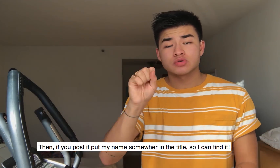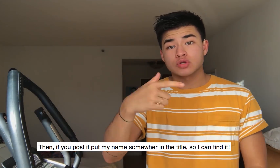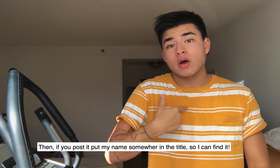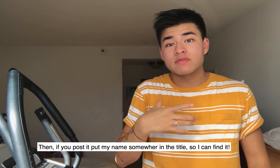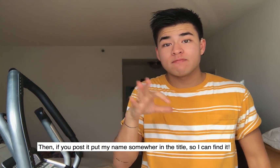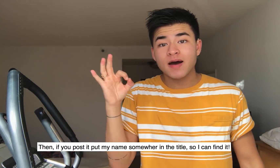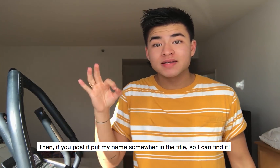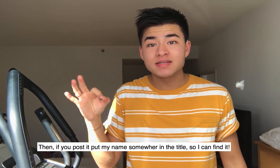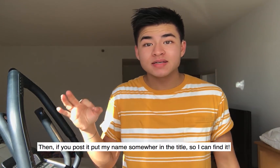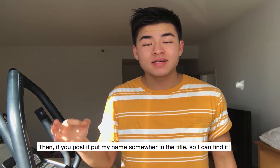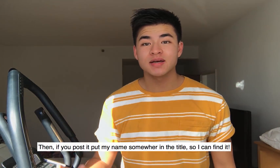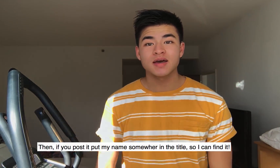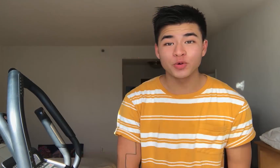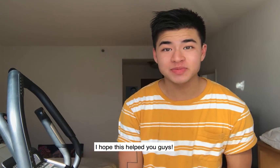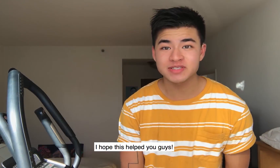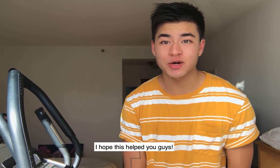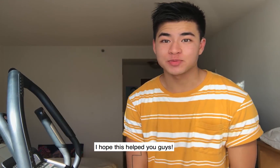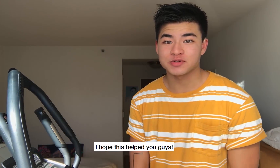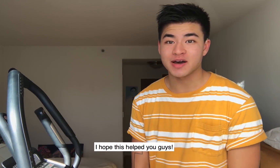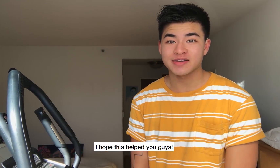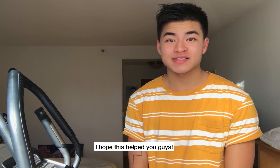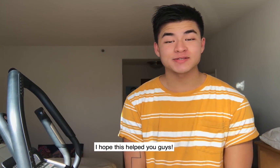So I can find it. I hope this helped you guys